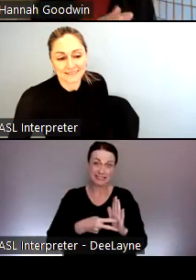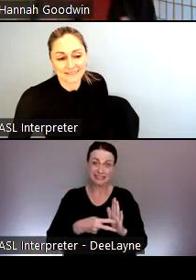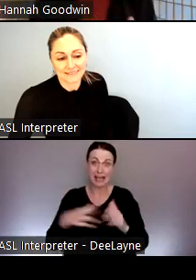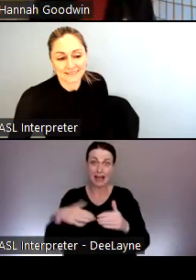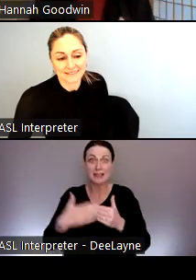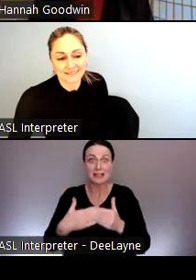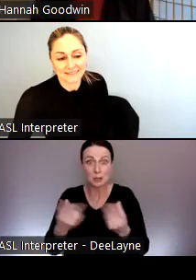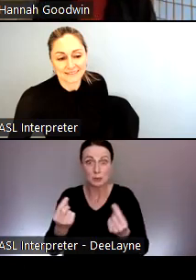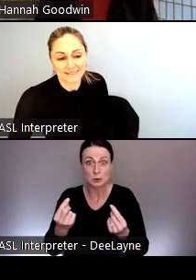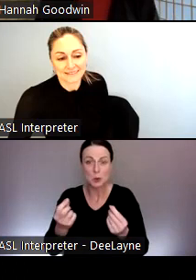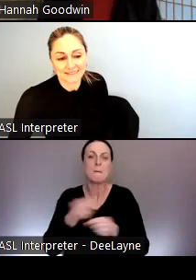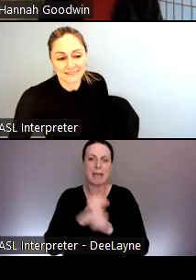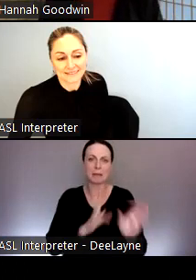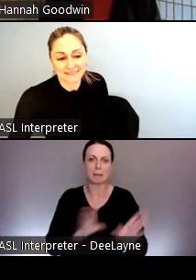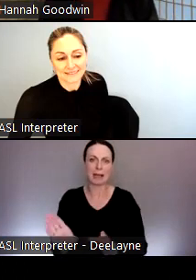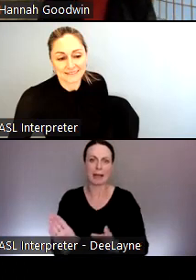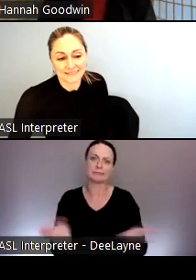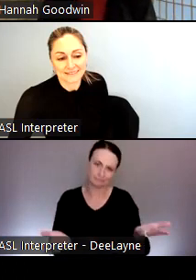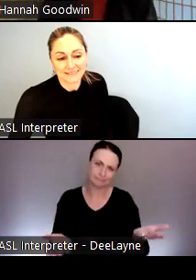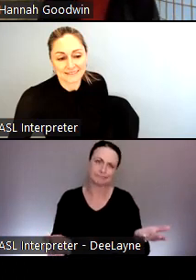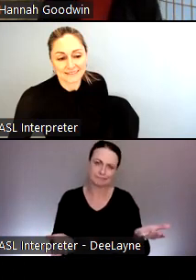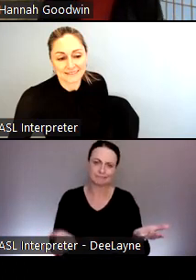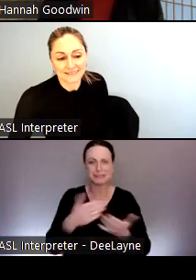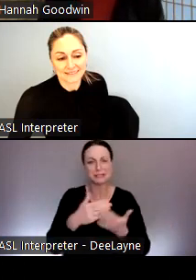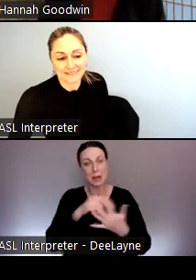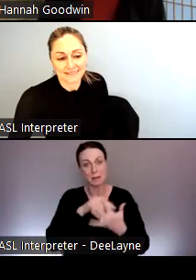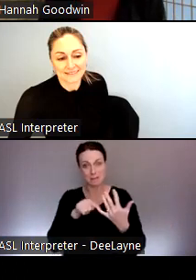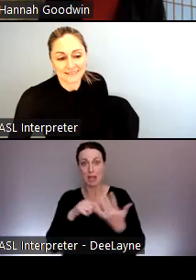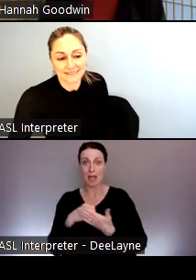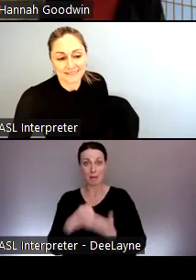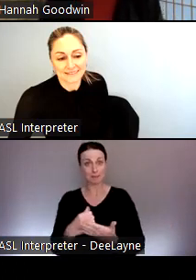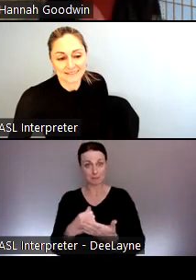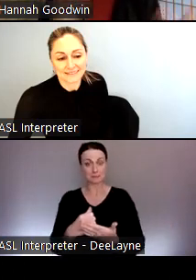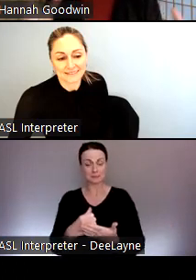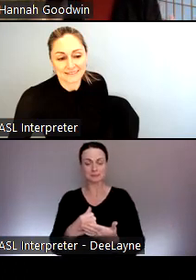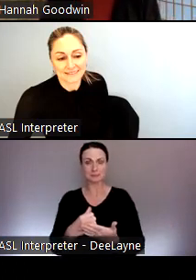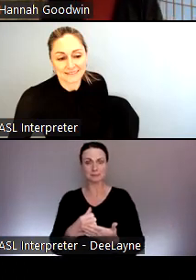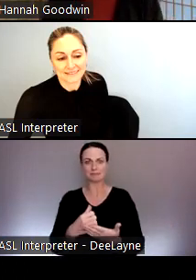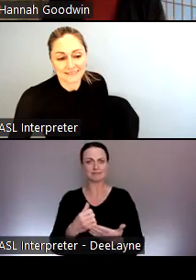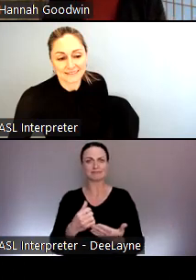is making a plan. Some of the things that are helpful to see with that amount of time is,